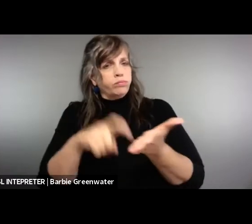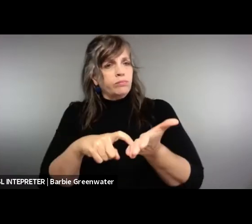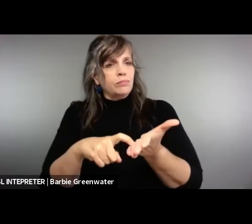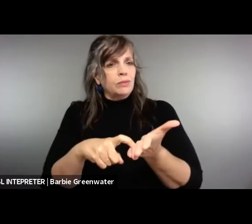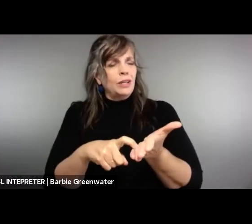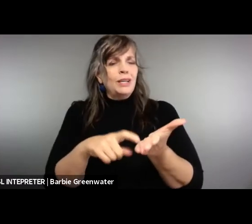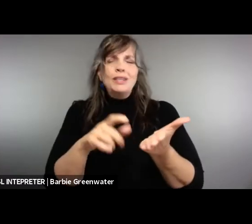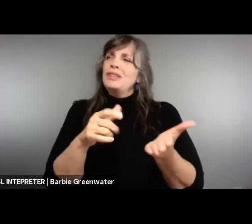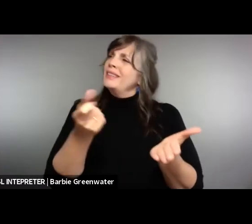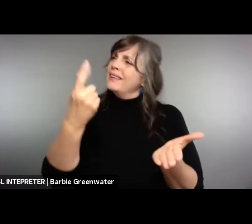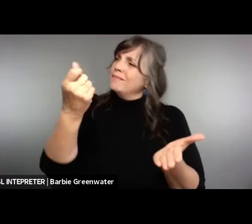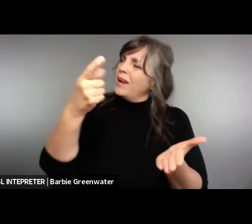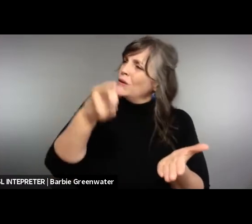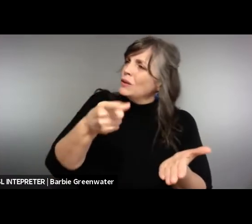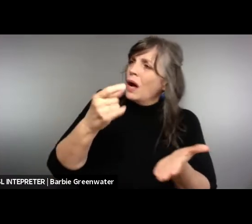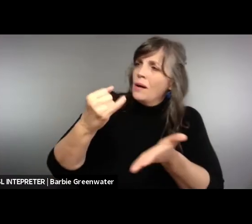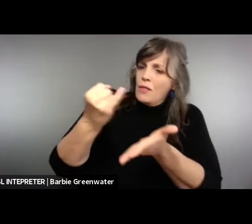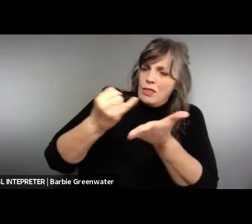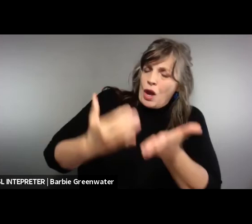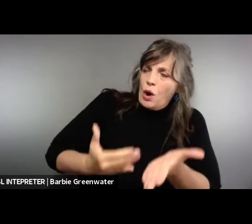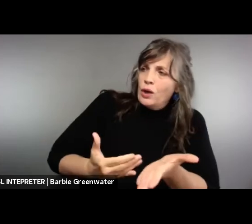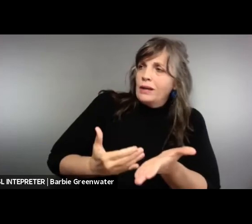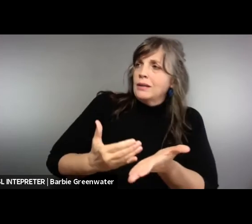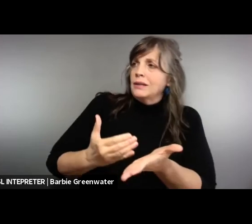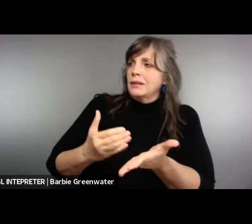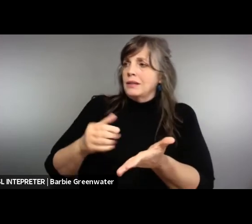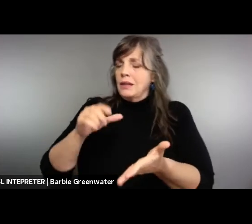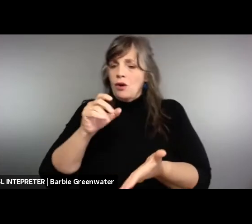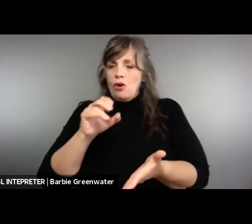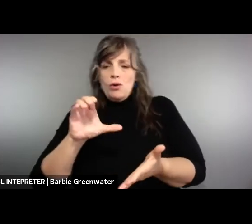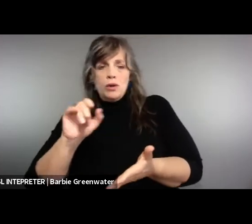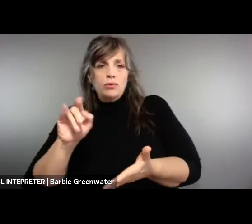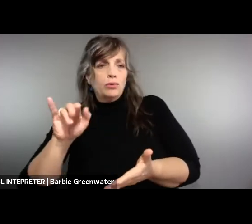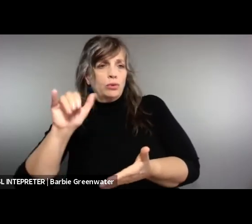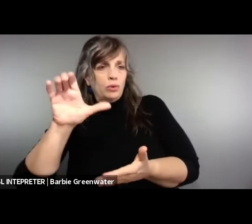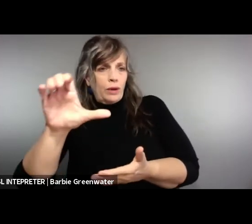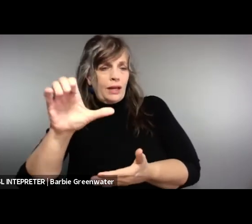"What does that do to the artists?" The artist and the critic need that tension in order for the artists to grow